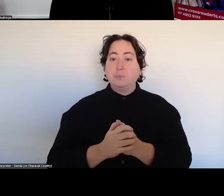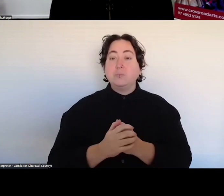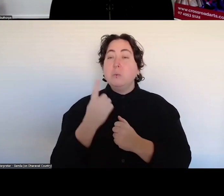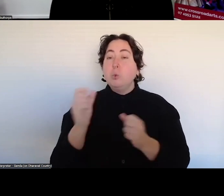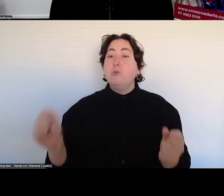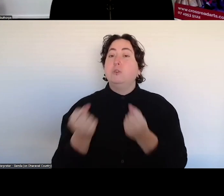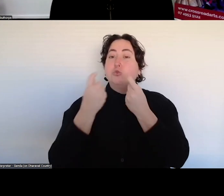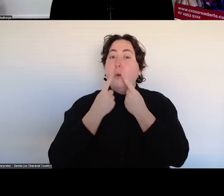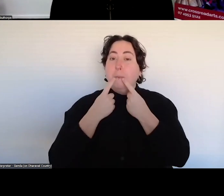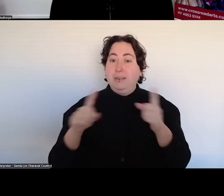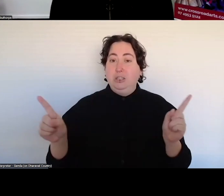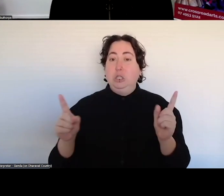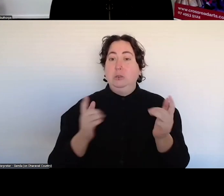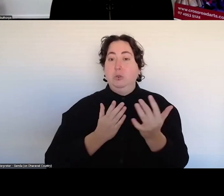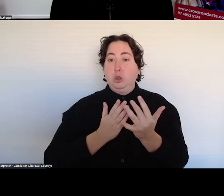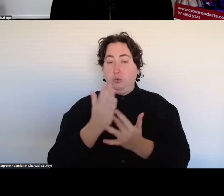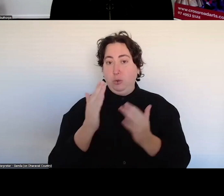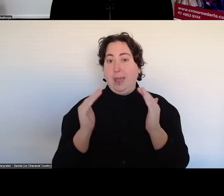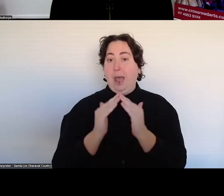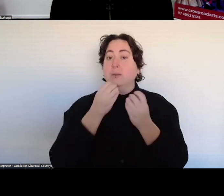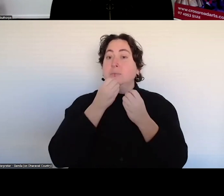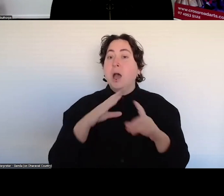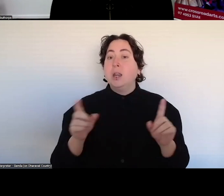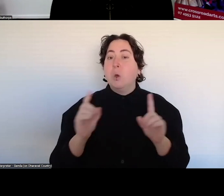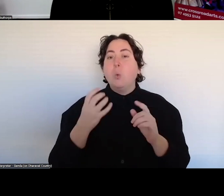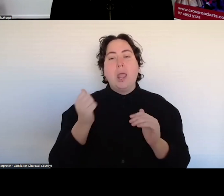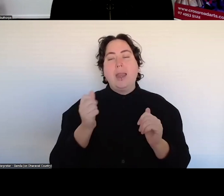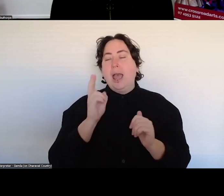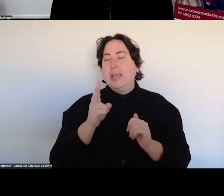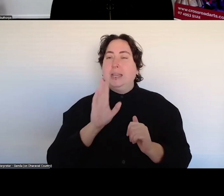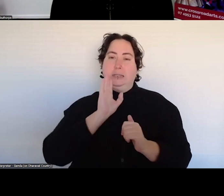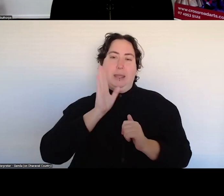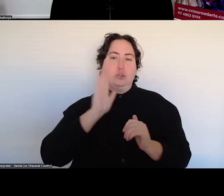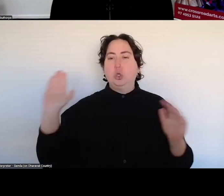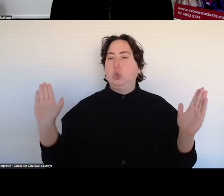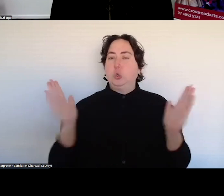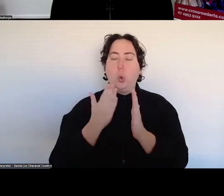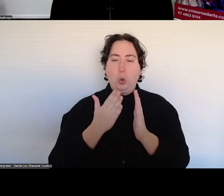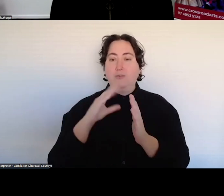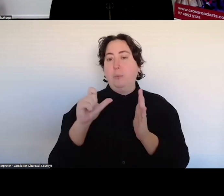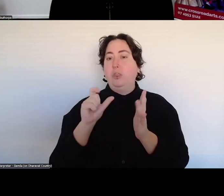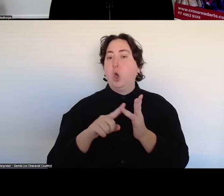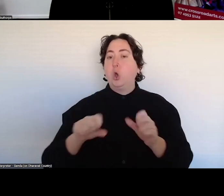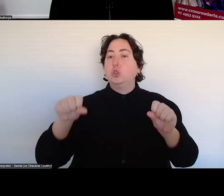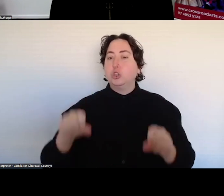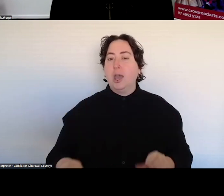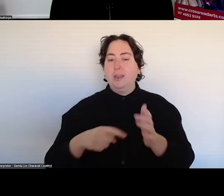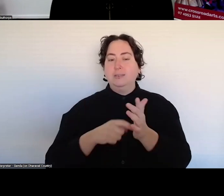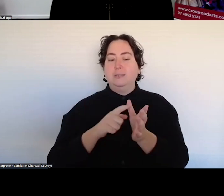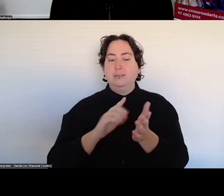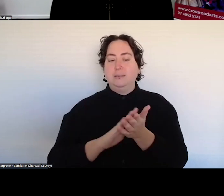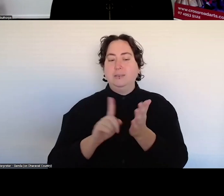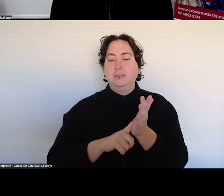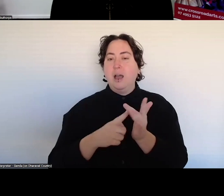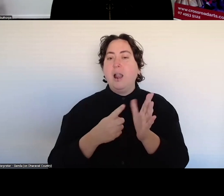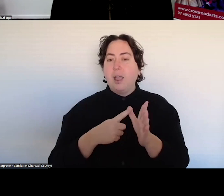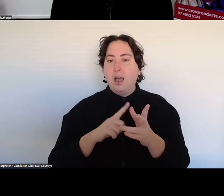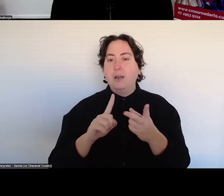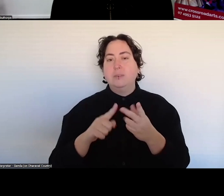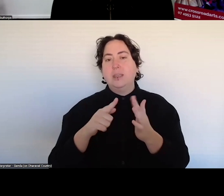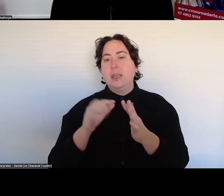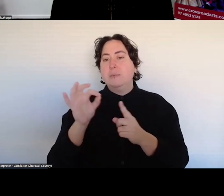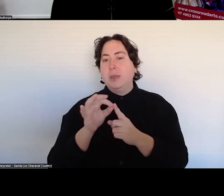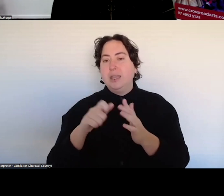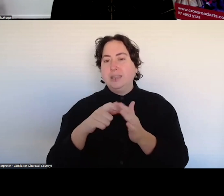happened in the house party, we had short sharp speeches by our co-chair, and our EP and our AD